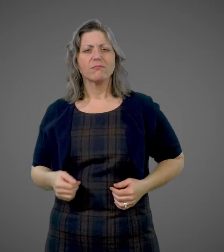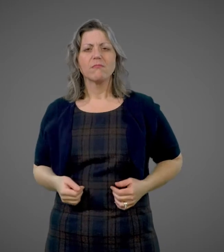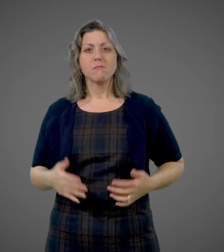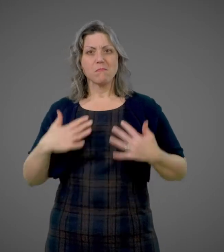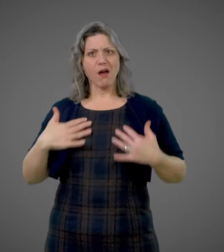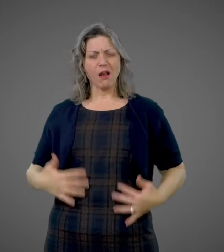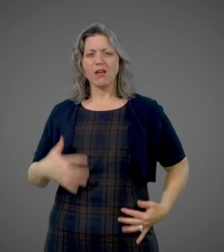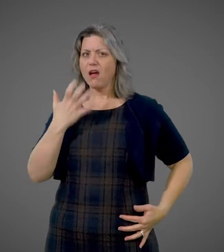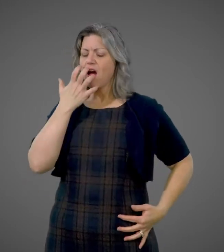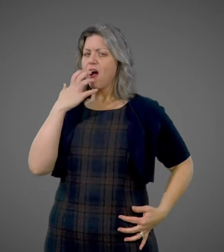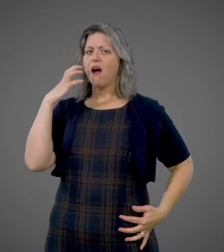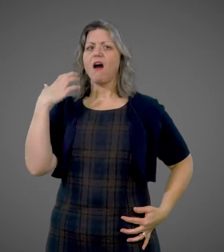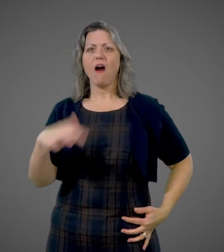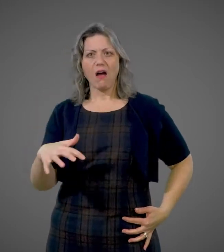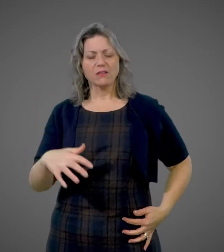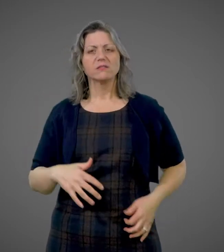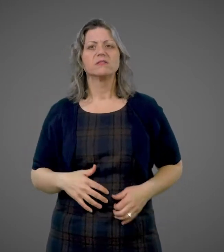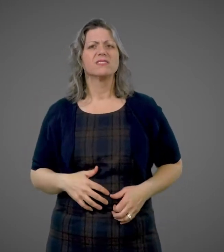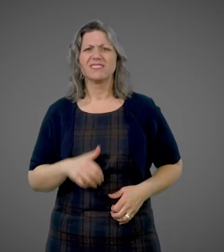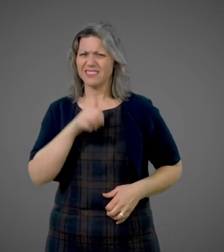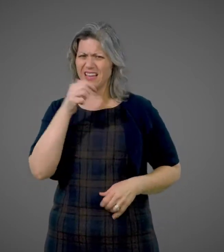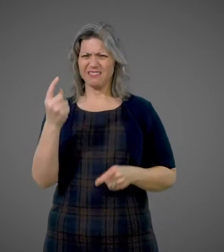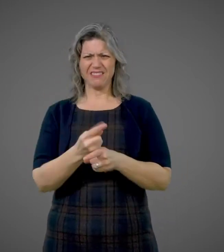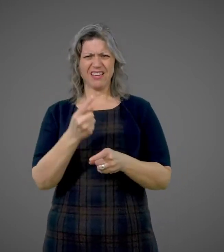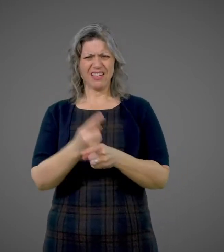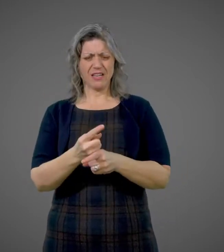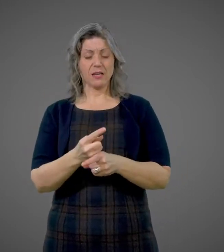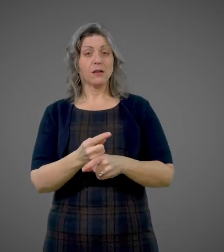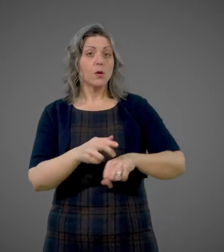Fever Fever means that your body is hotter than it should be.